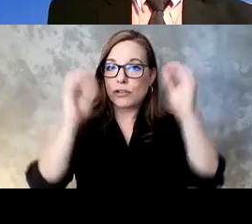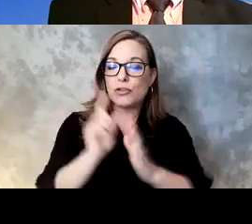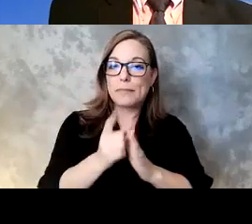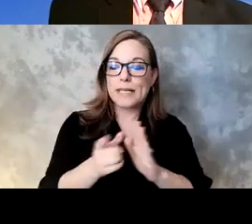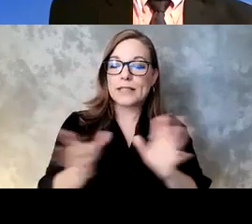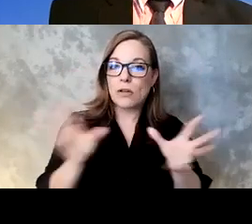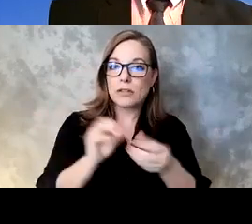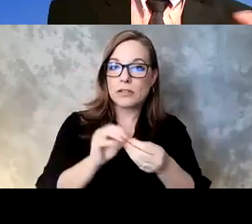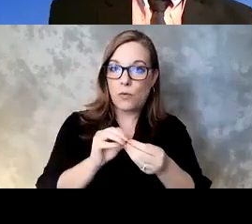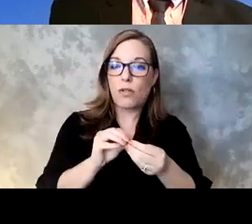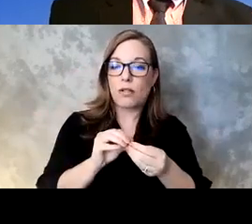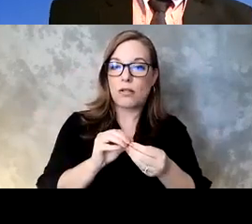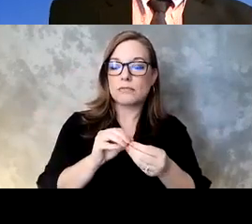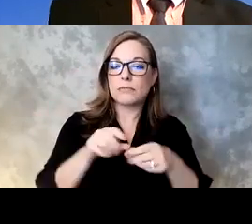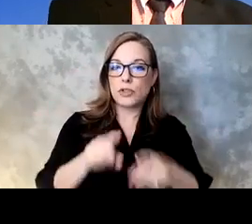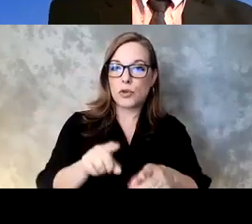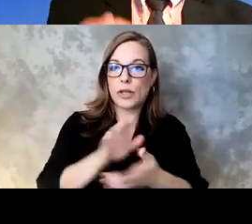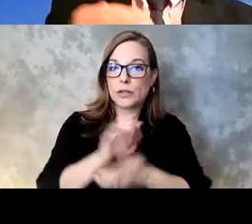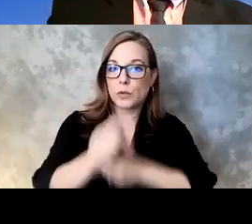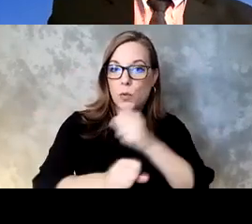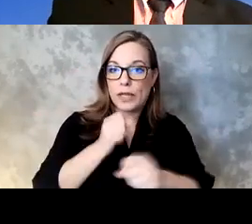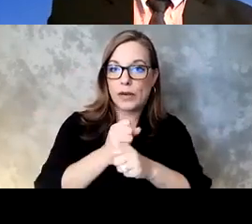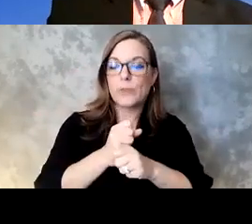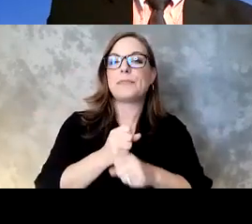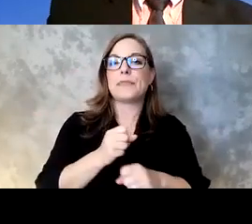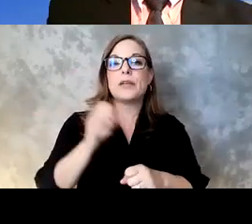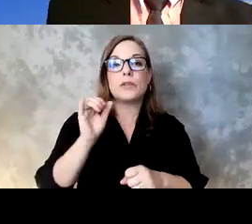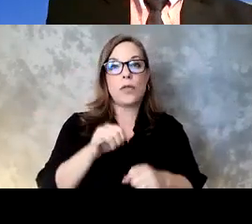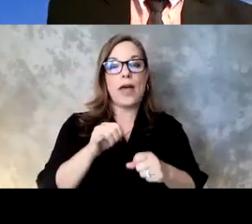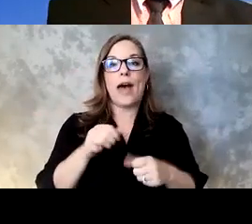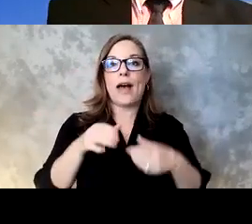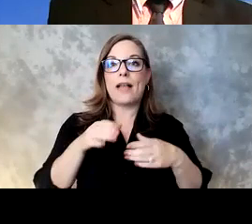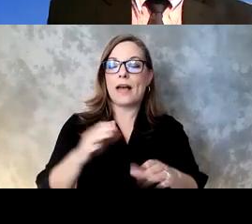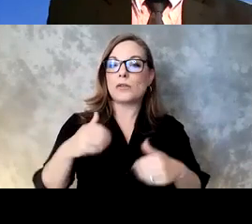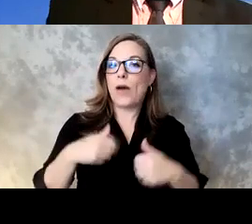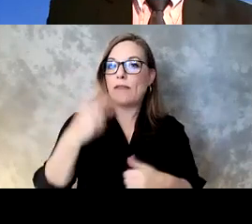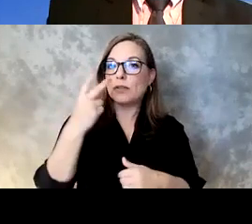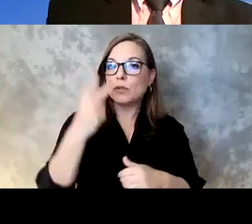year. These programs provide the ability to stack classes with two sessions per day to